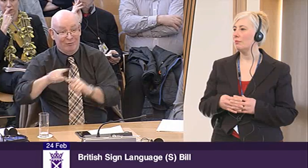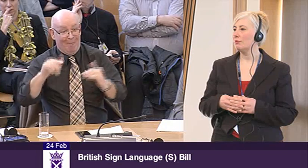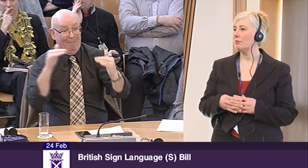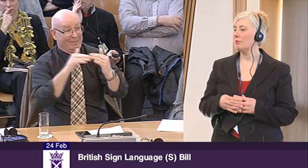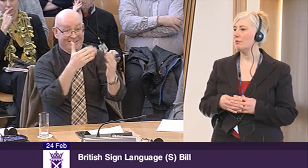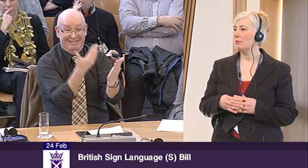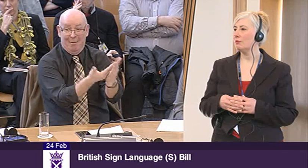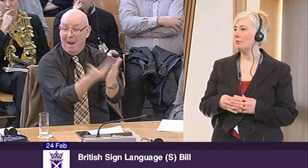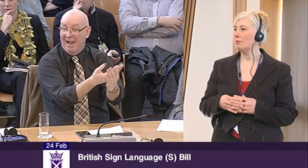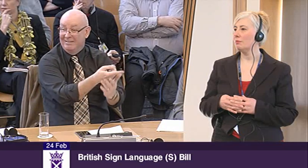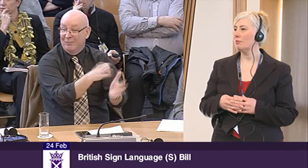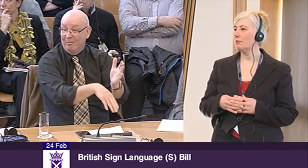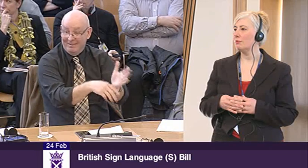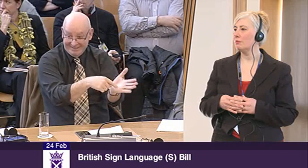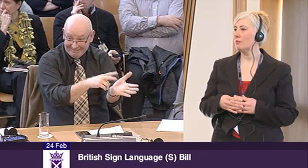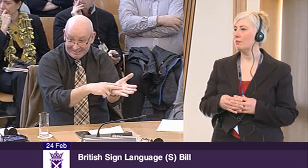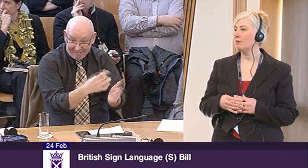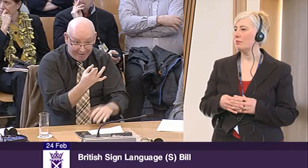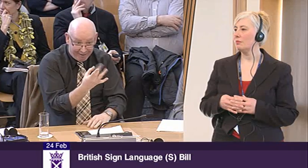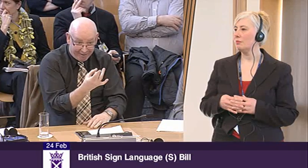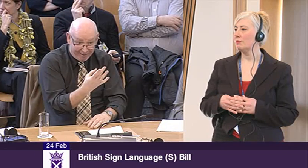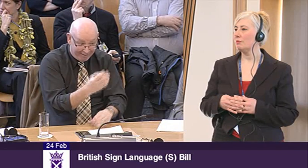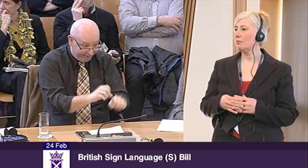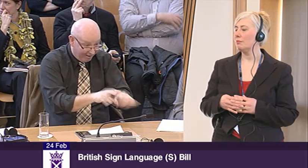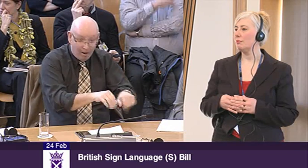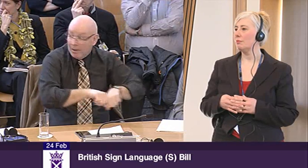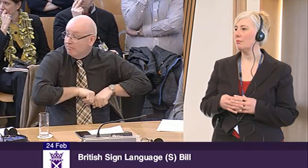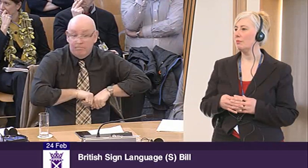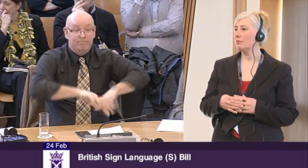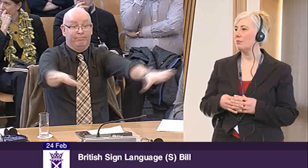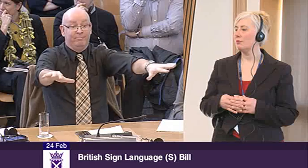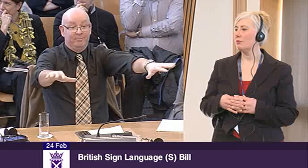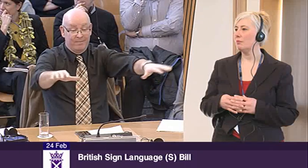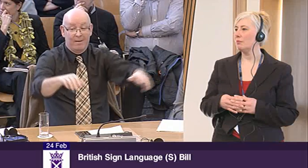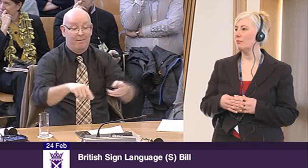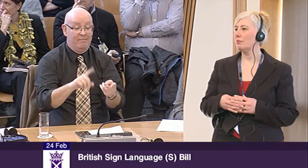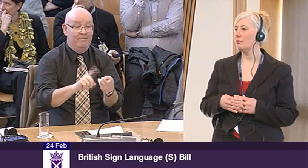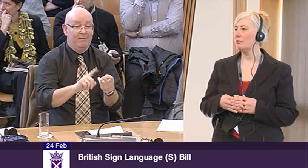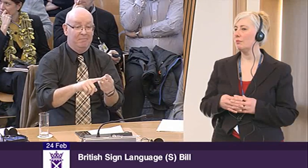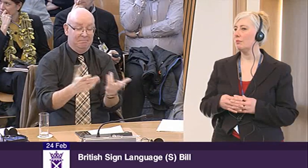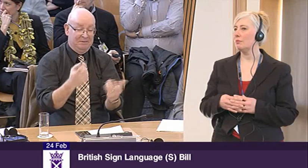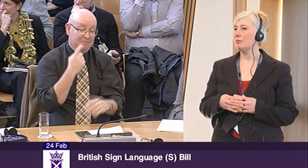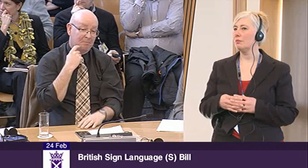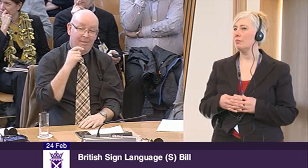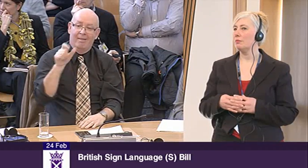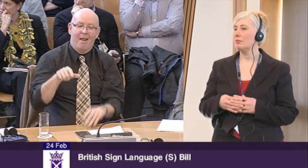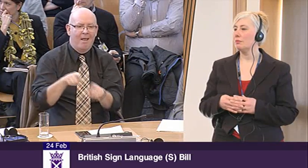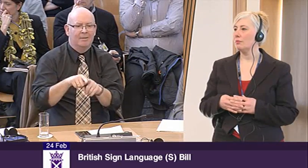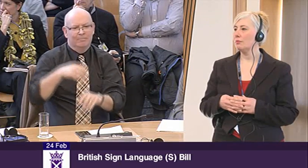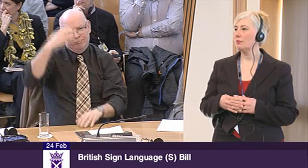to respond to that interest, and we did so by training British Sign Language tutors to meet the huge explosion in demand.